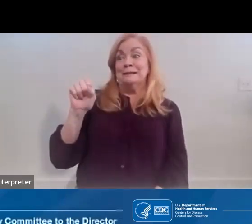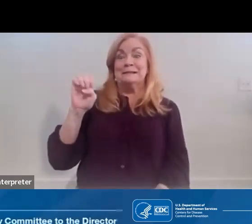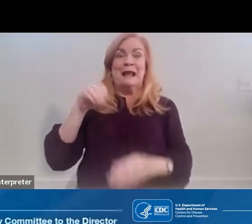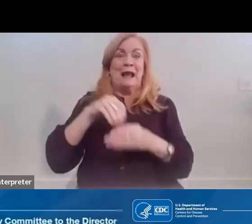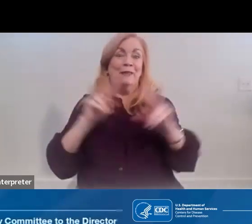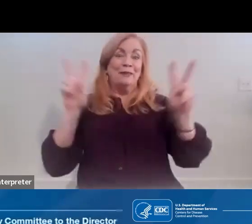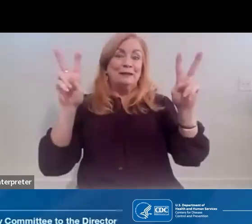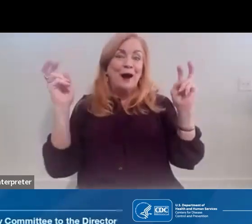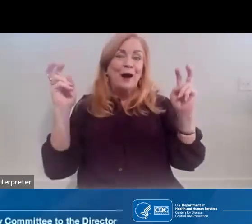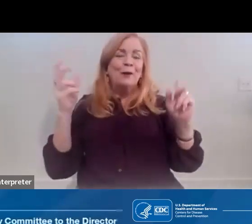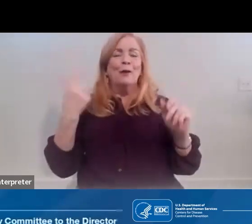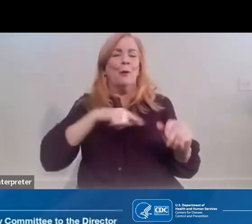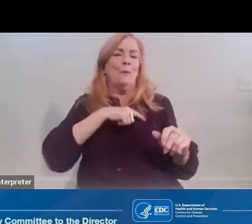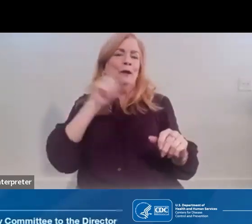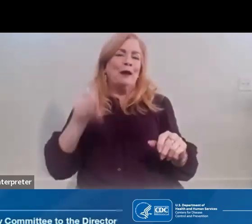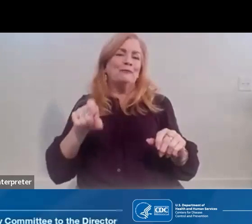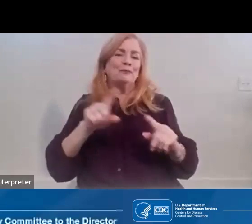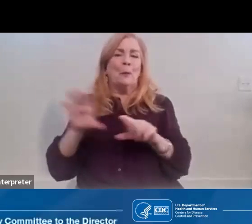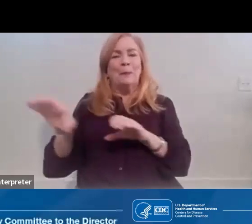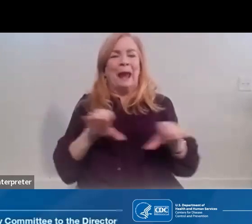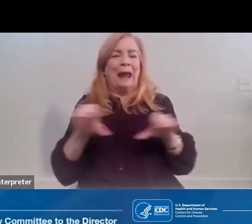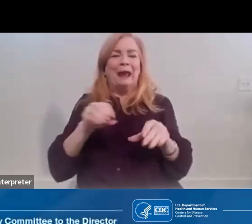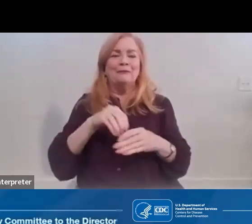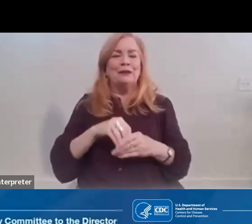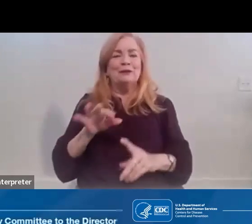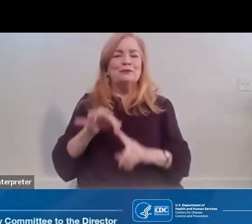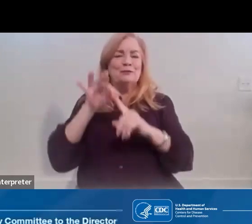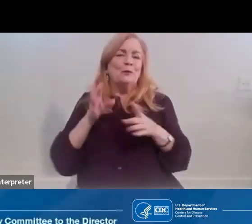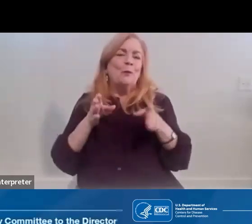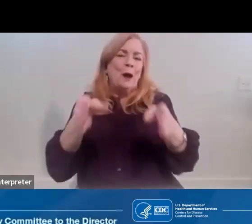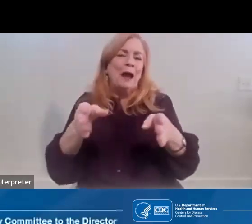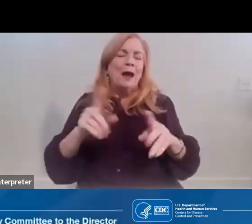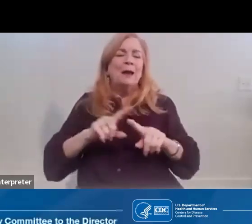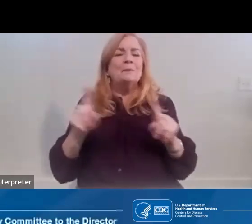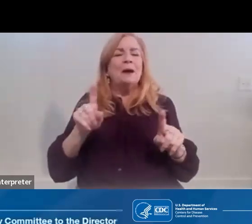So we're going to work through some of that going forward, but that all hands on deck